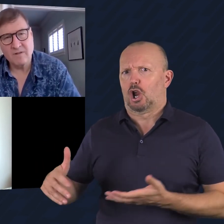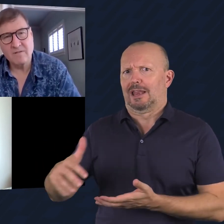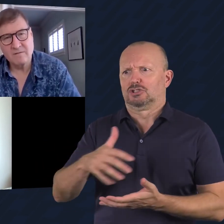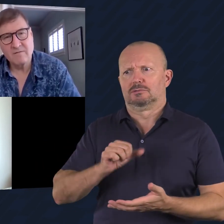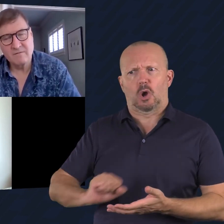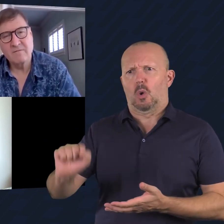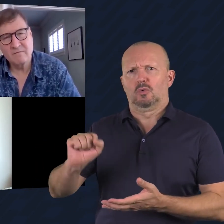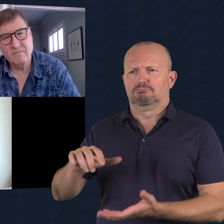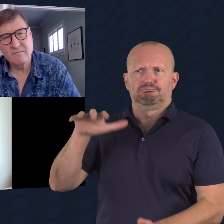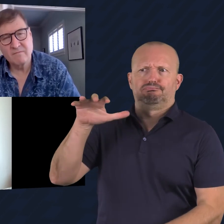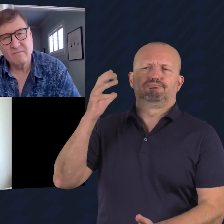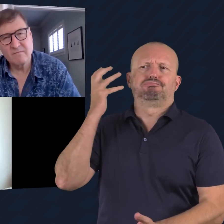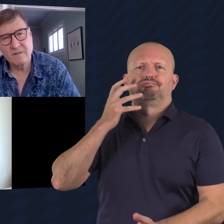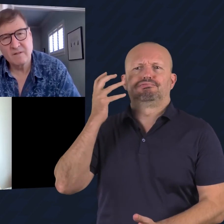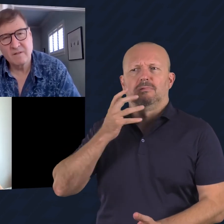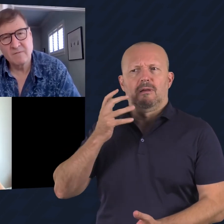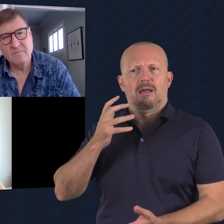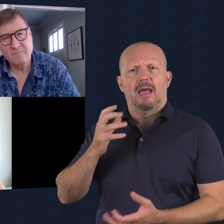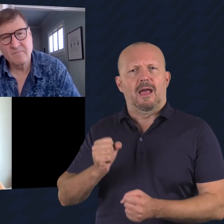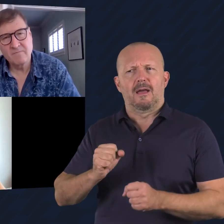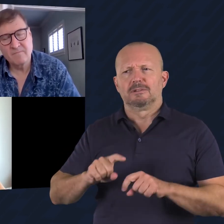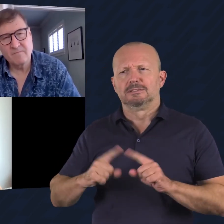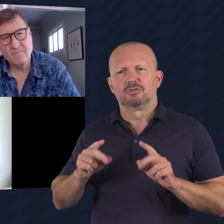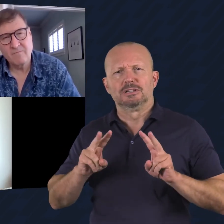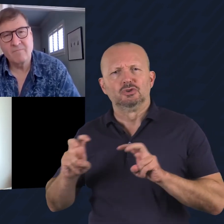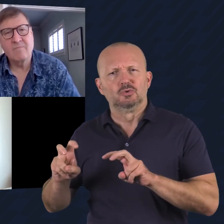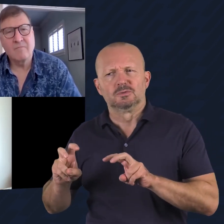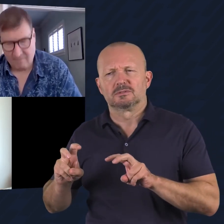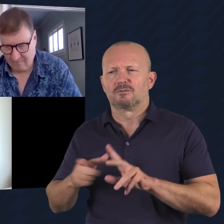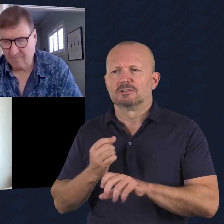So, quite a large and complicated collection on its own right but